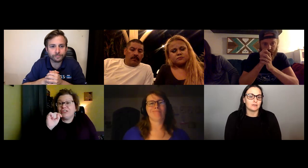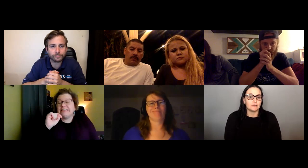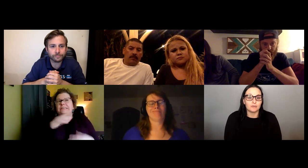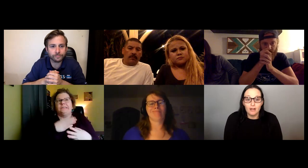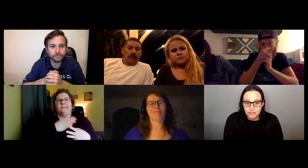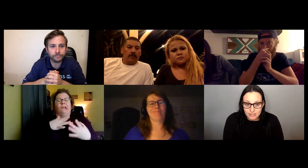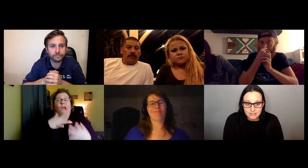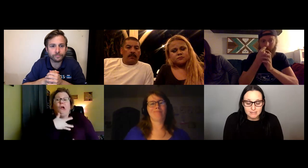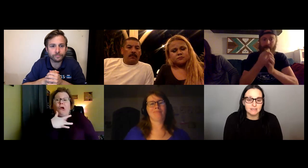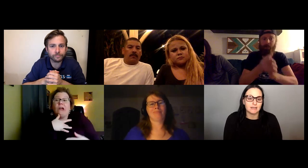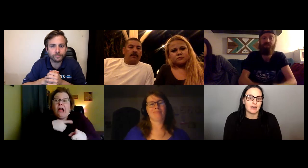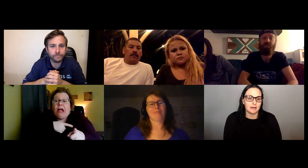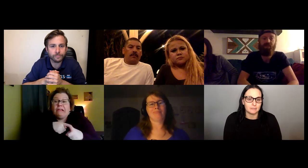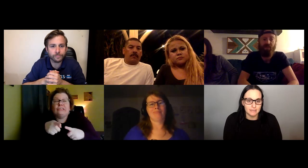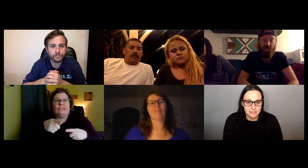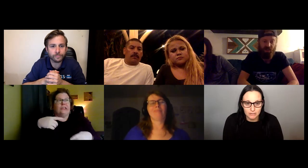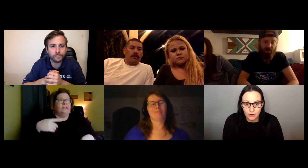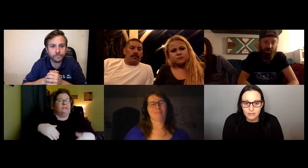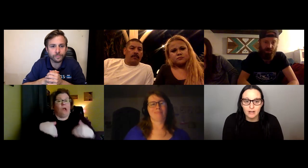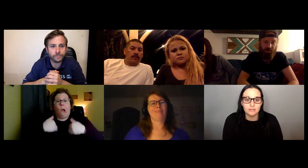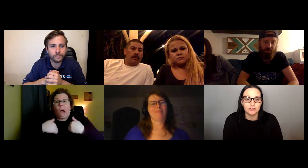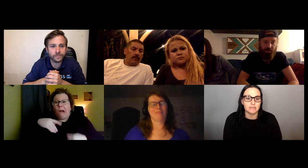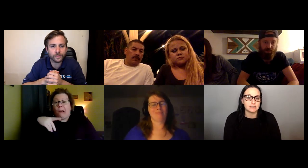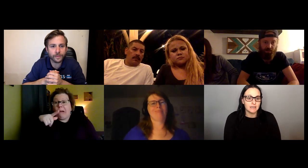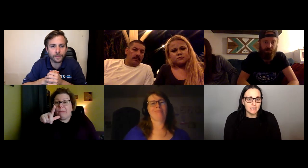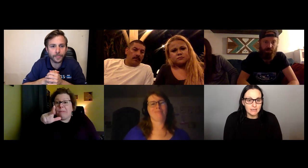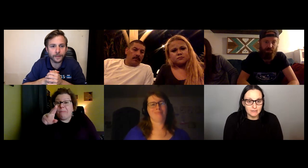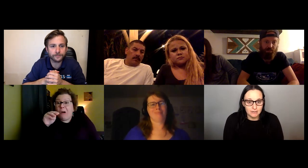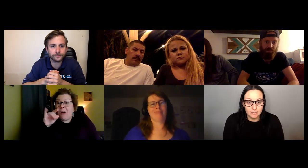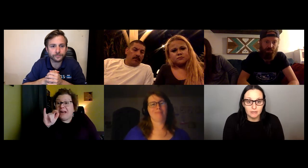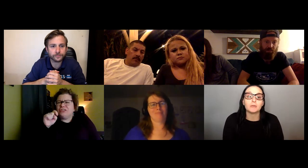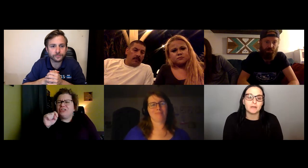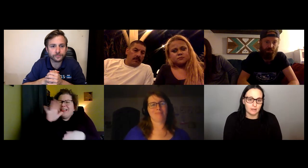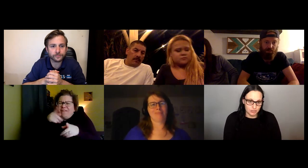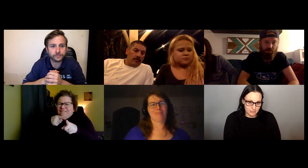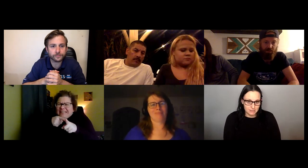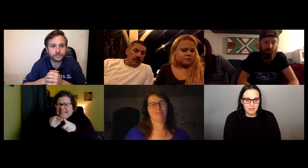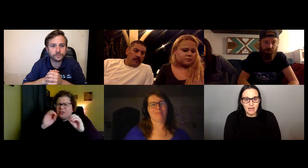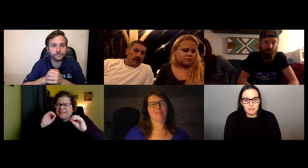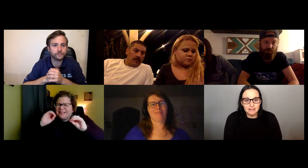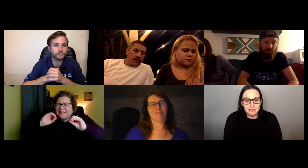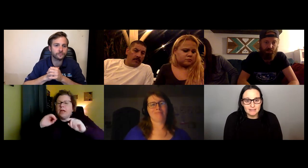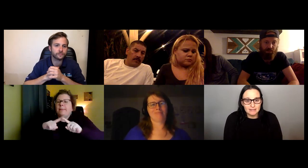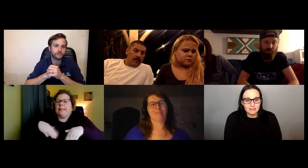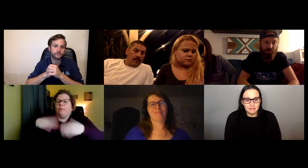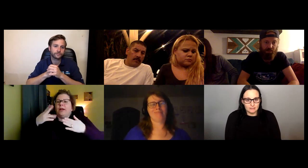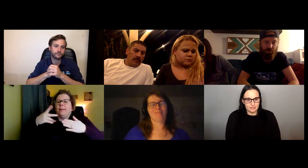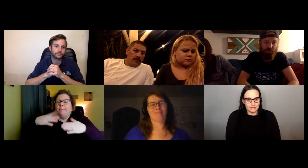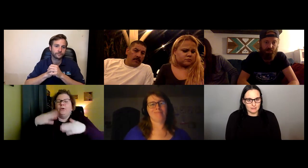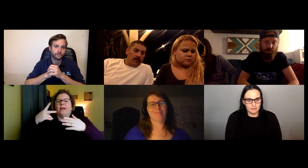neurologist um he's seen the cardiologist the